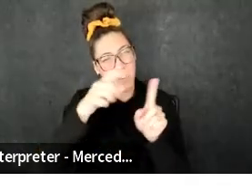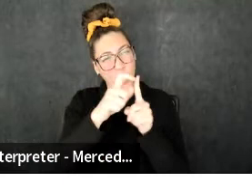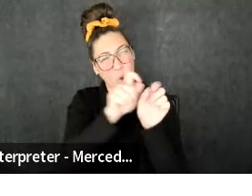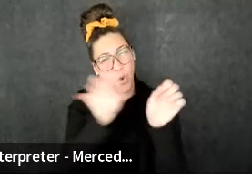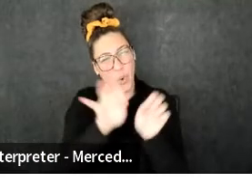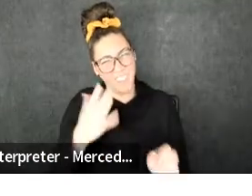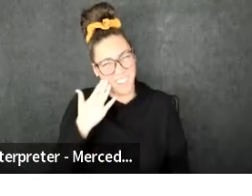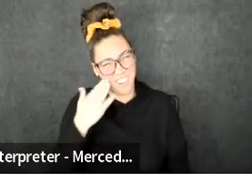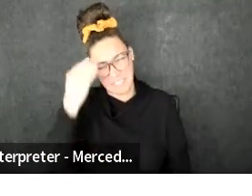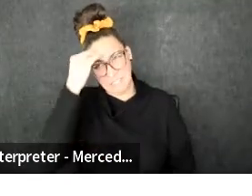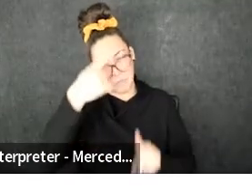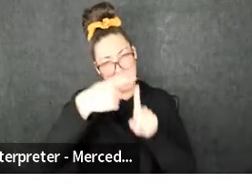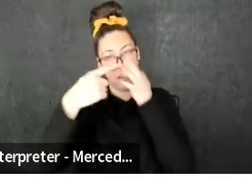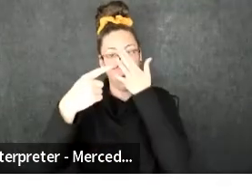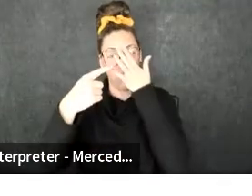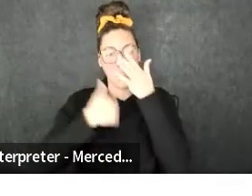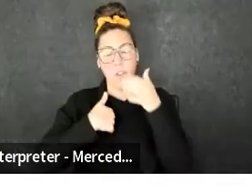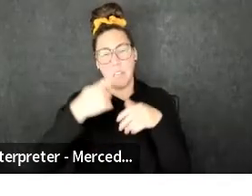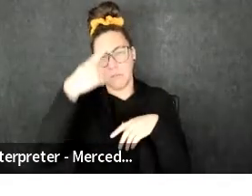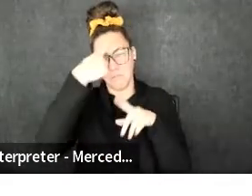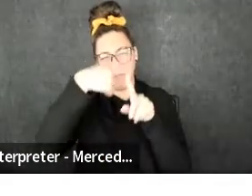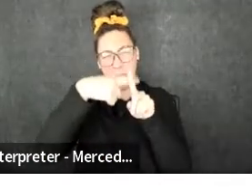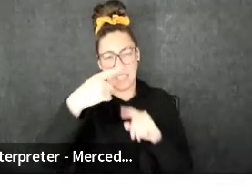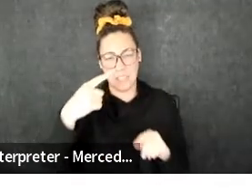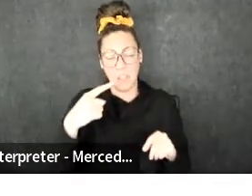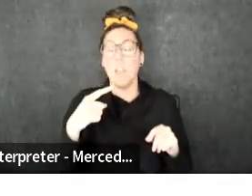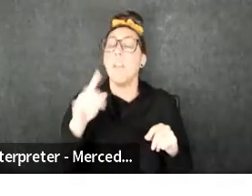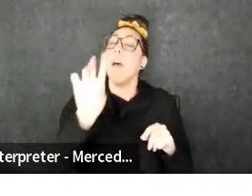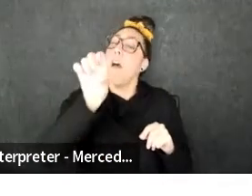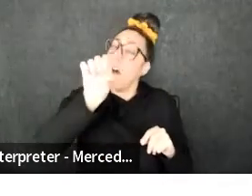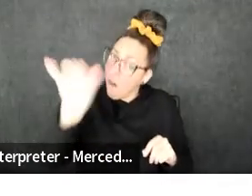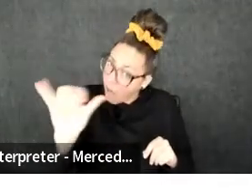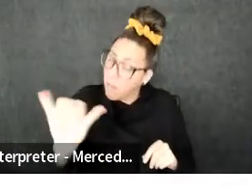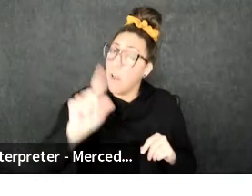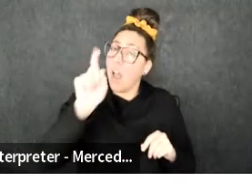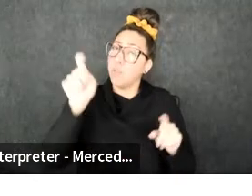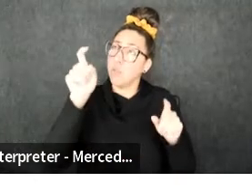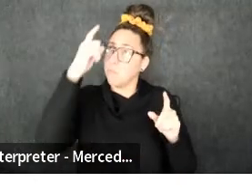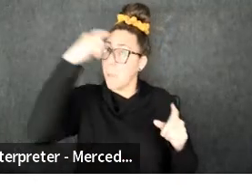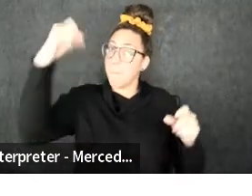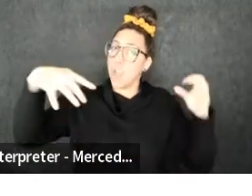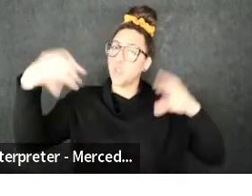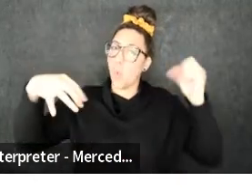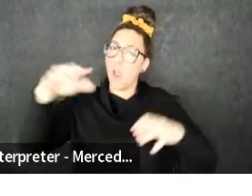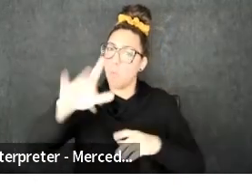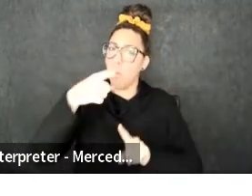or you can do with your students is brainstorm your goals so in different areas of our life, examples